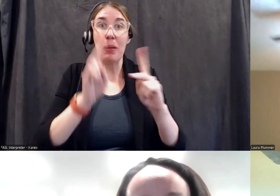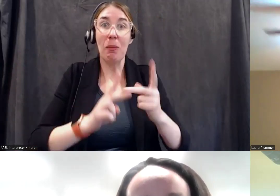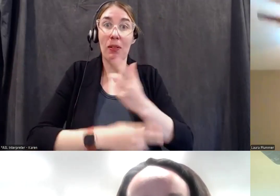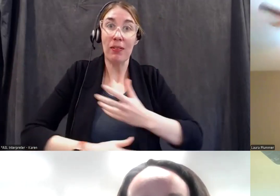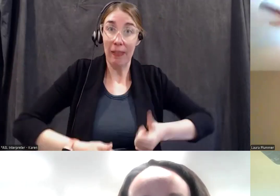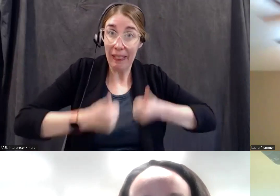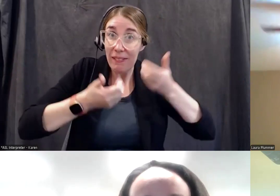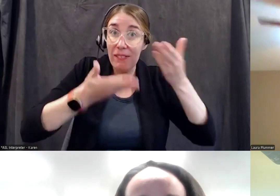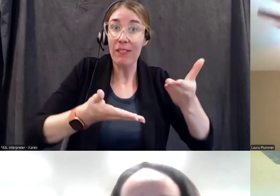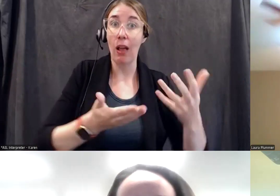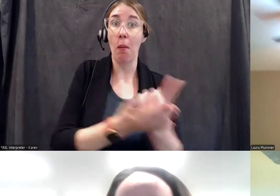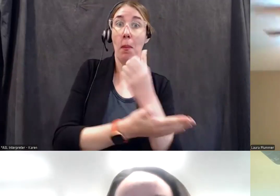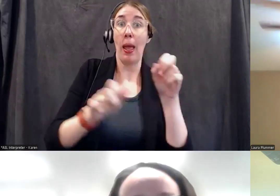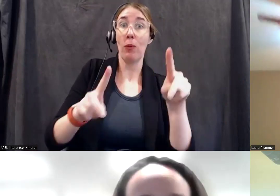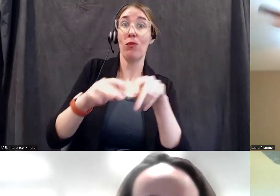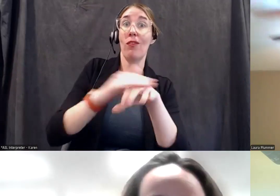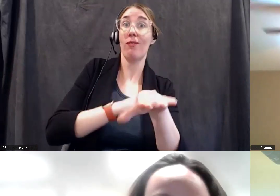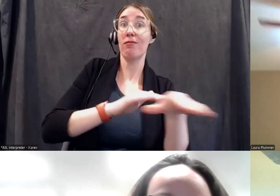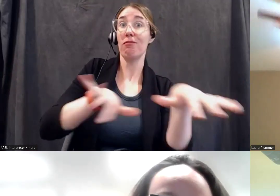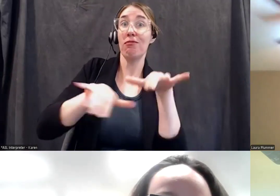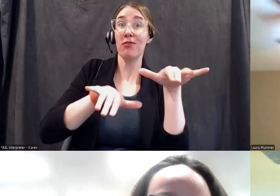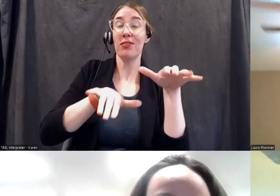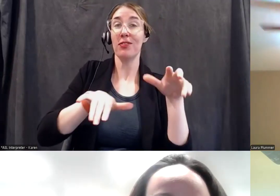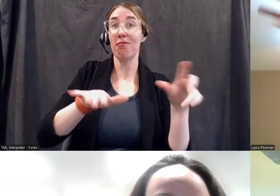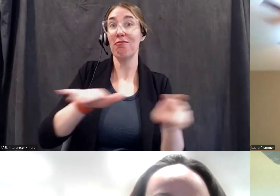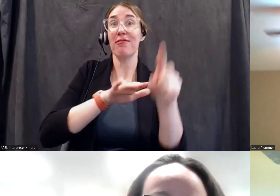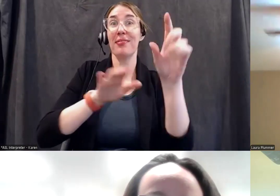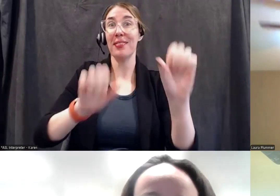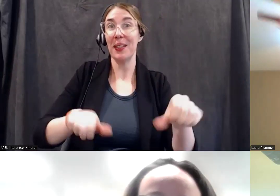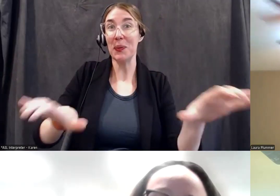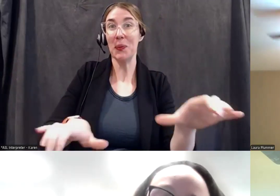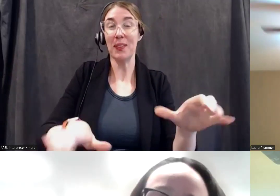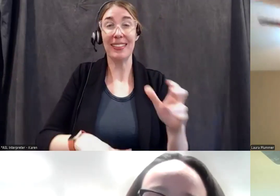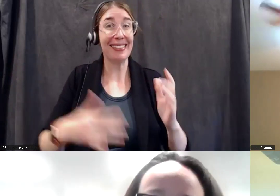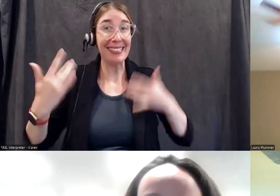I think this is super exciting, and again, I can't thank you enough for sharing all of your knowledge